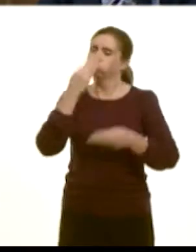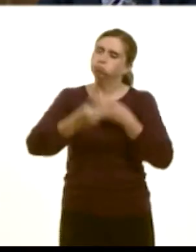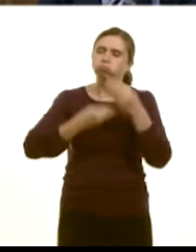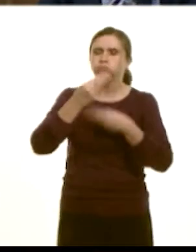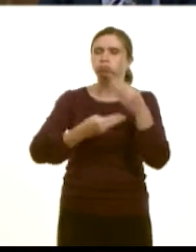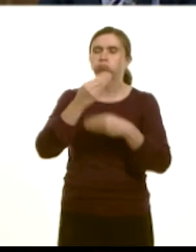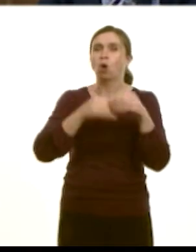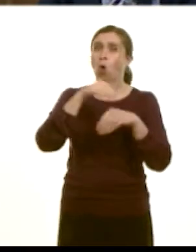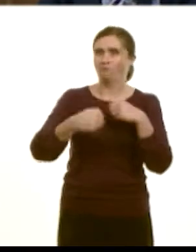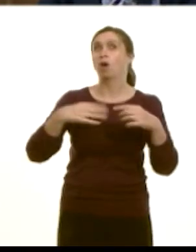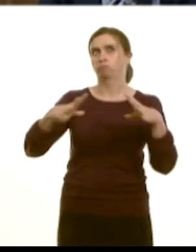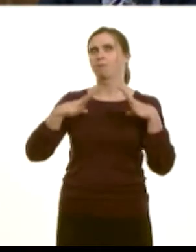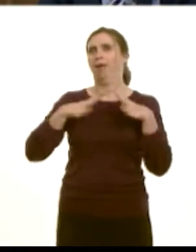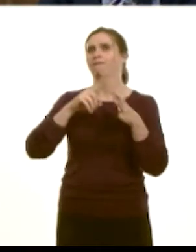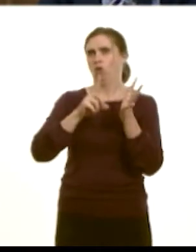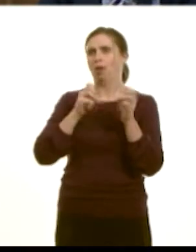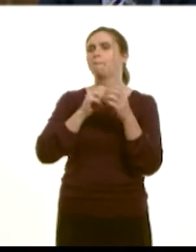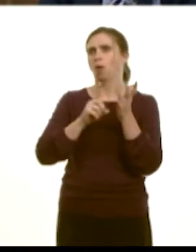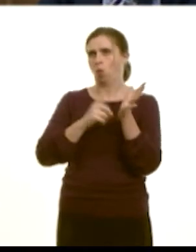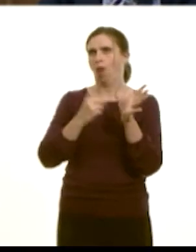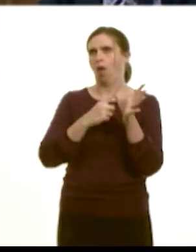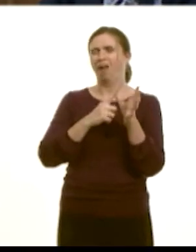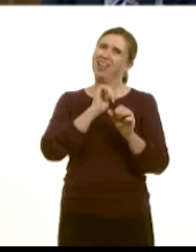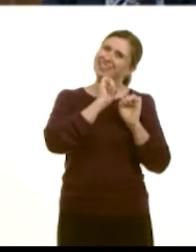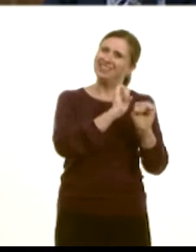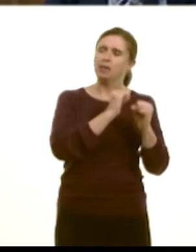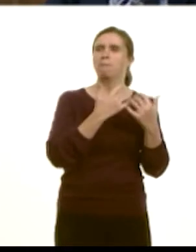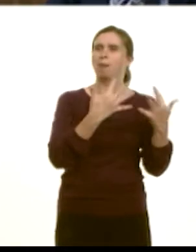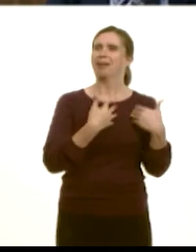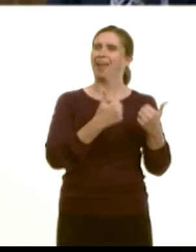It is something ultimately for Public Health Wales, not for local authorities; they are